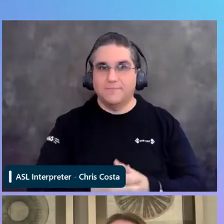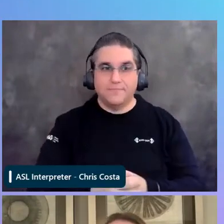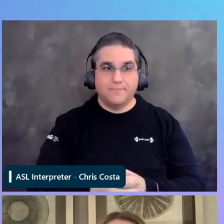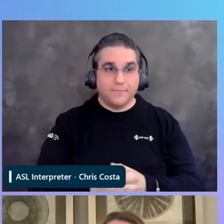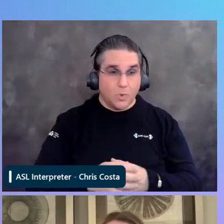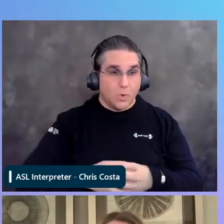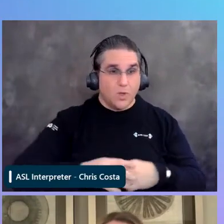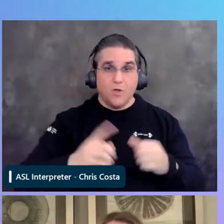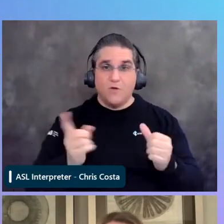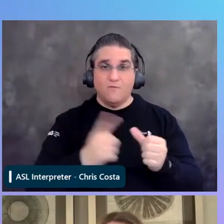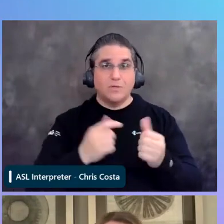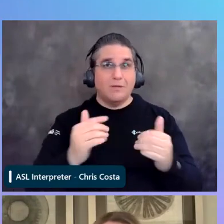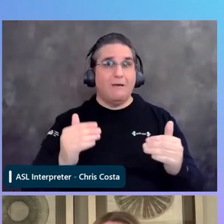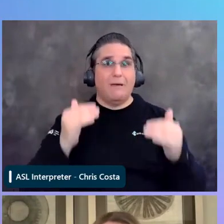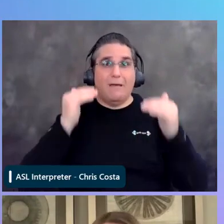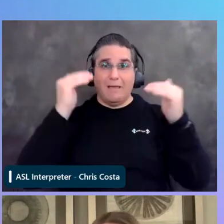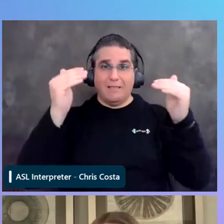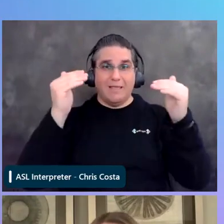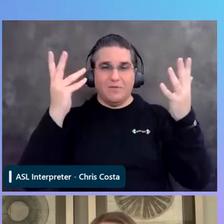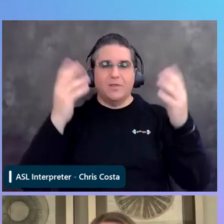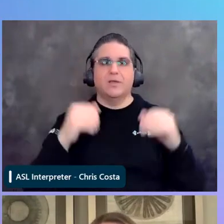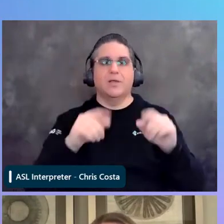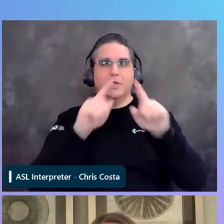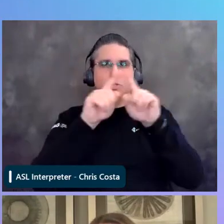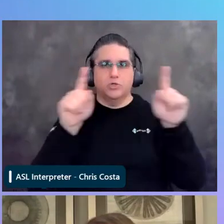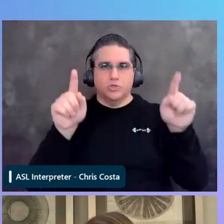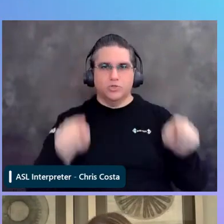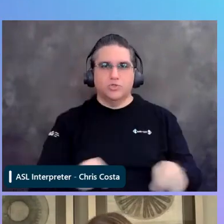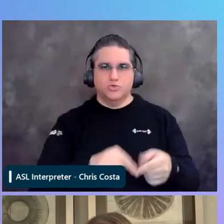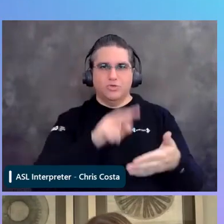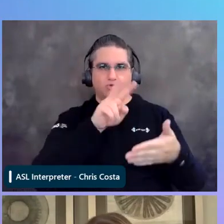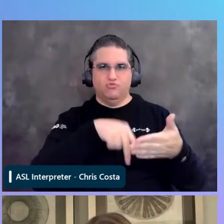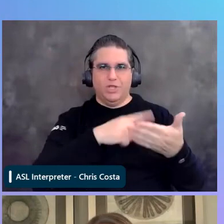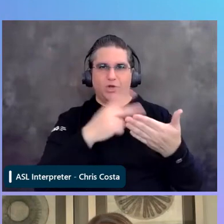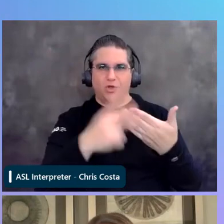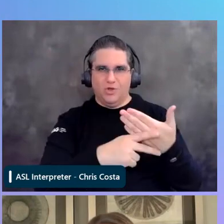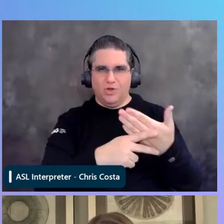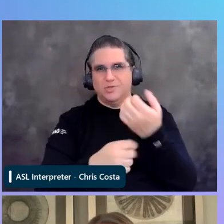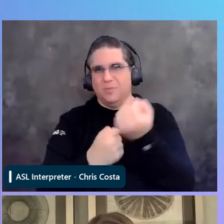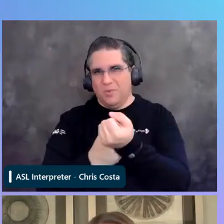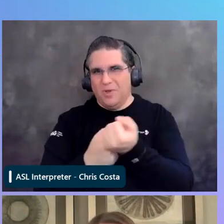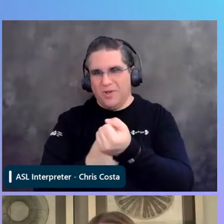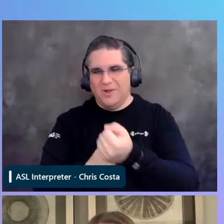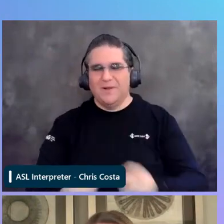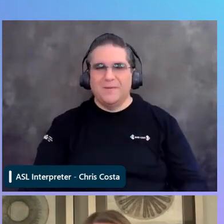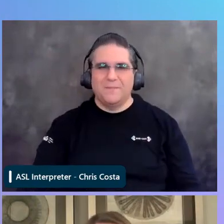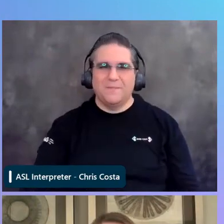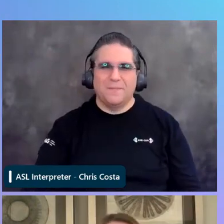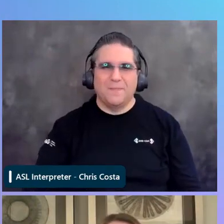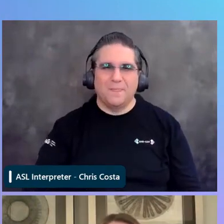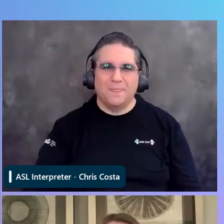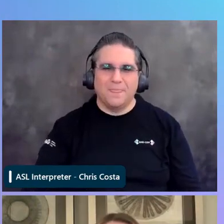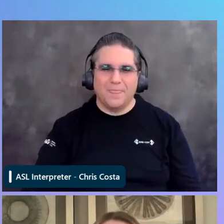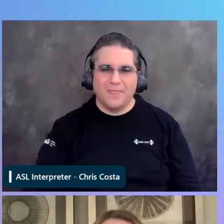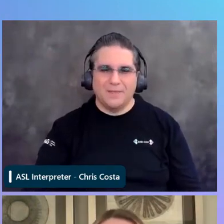we're going to talk about is screen reader support. Um, again, as uh, editor is very